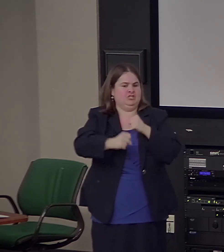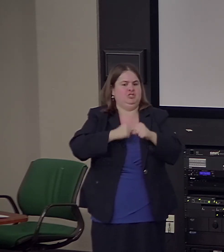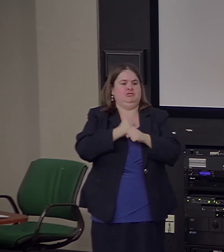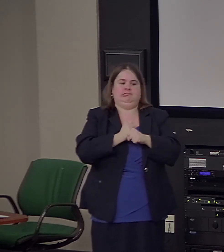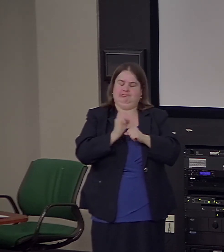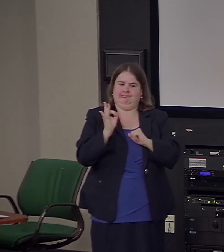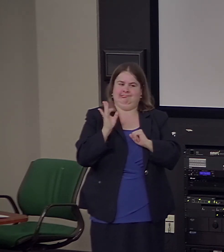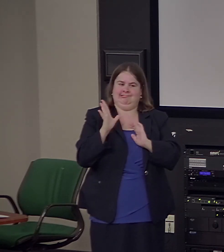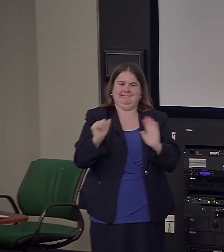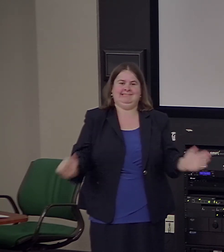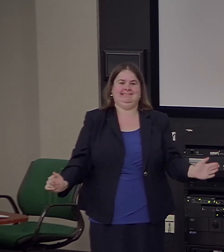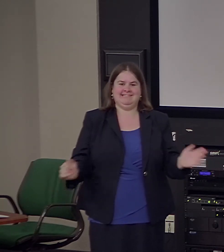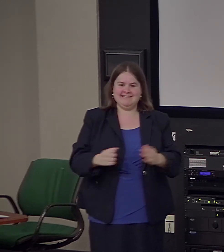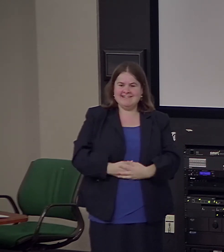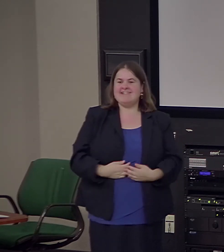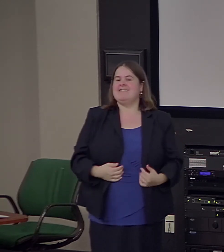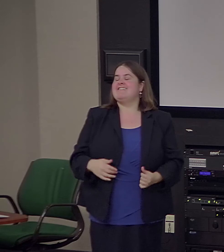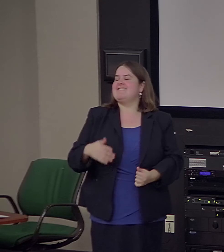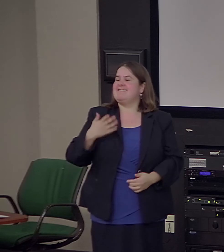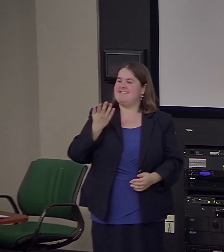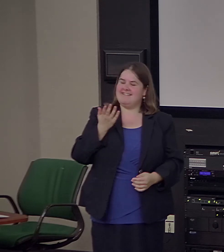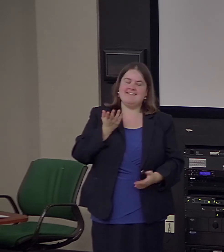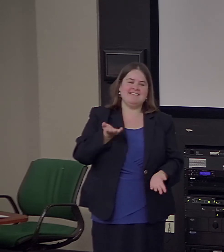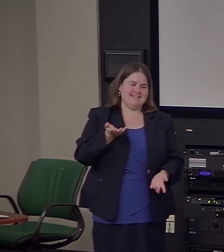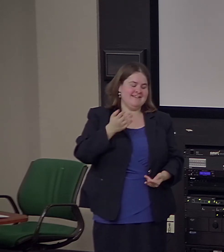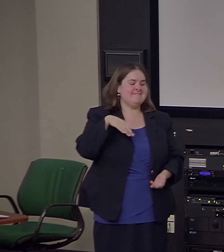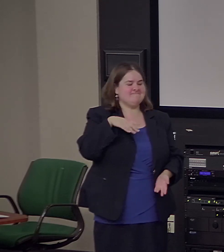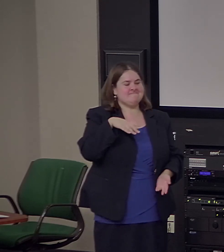And you know there are some people that argue